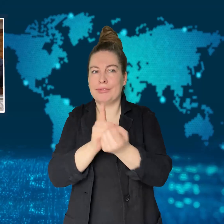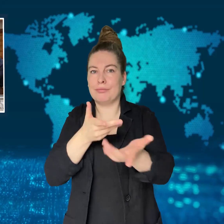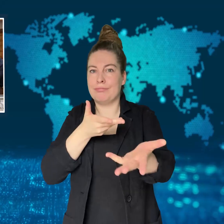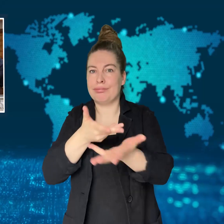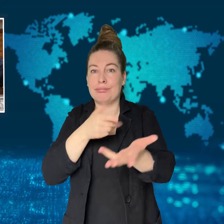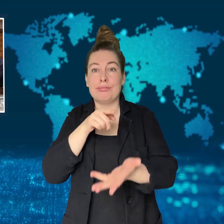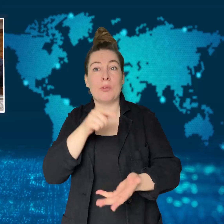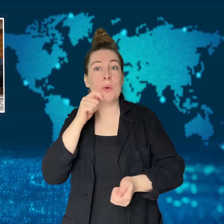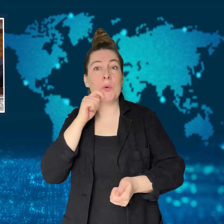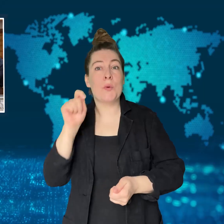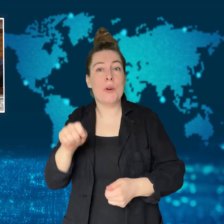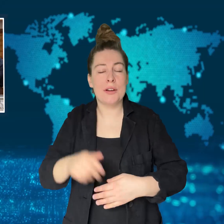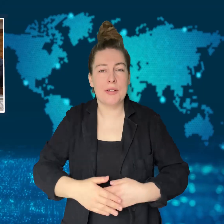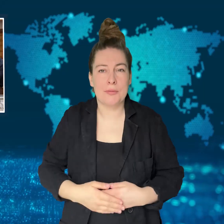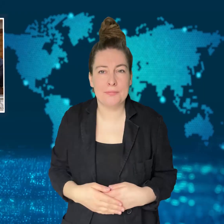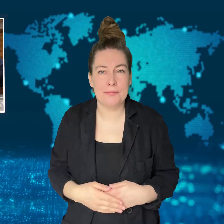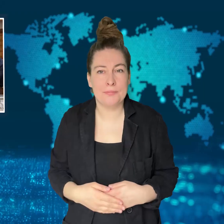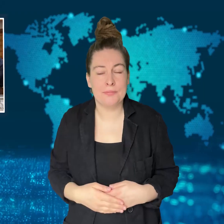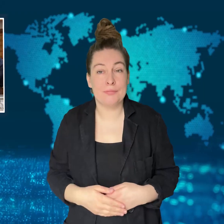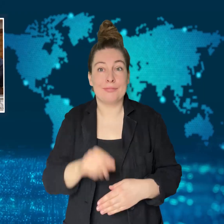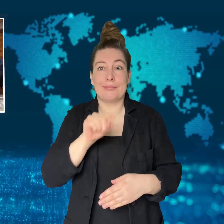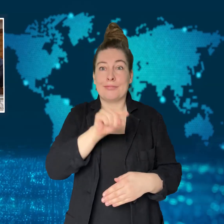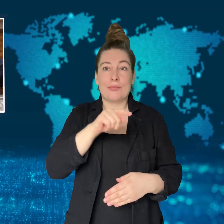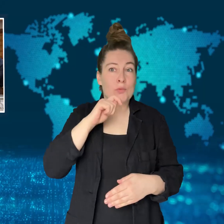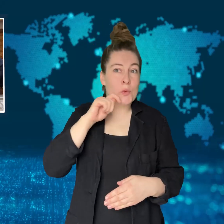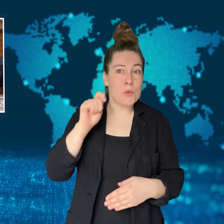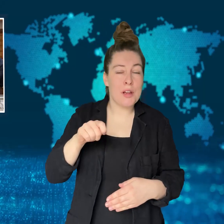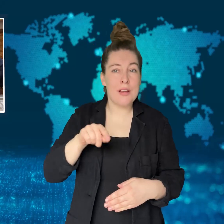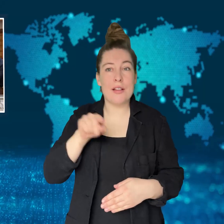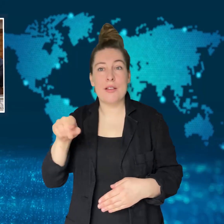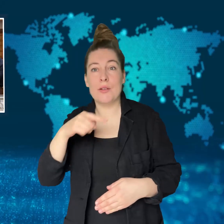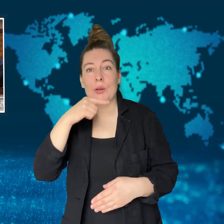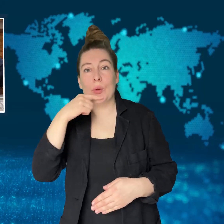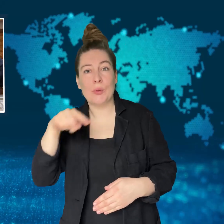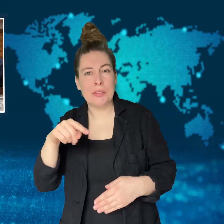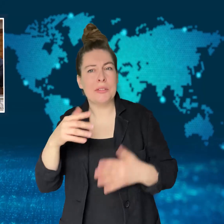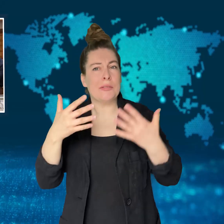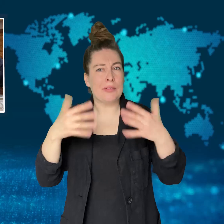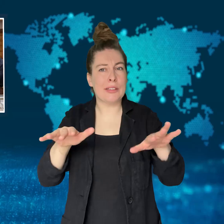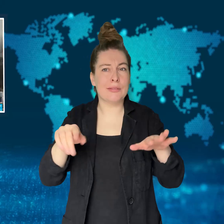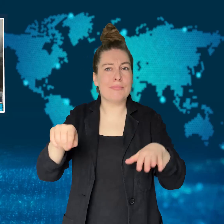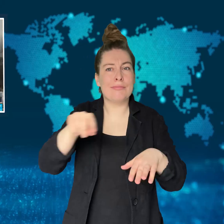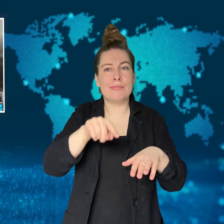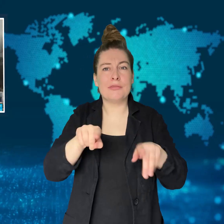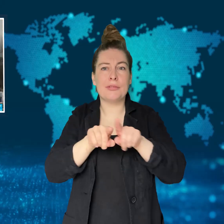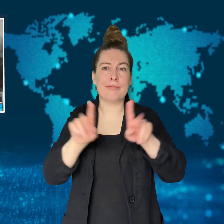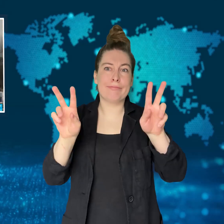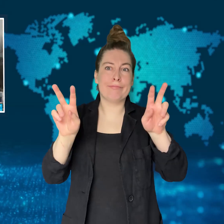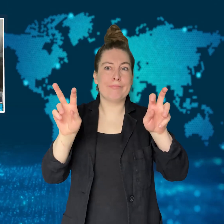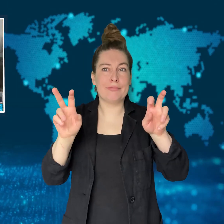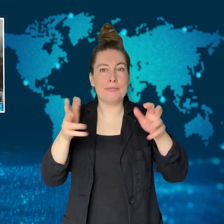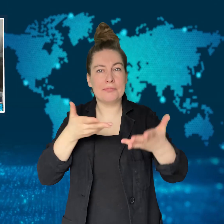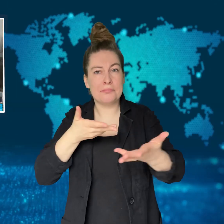The talks are taking place in Saudi Arabia one day